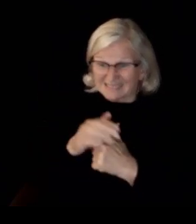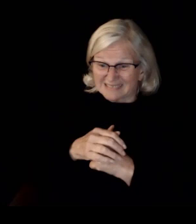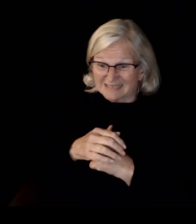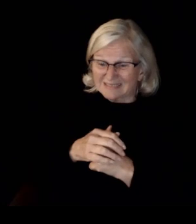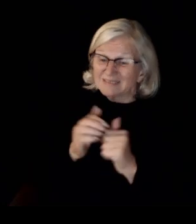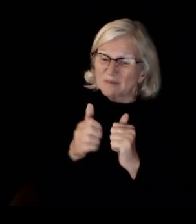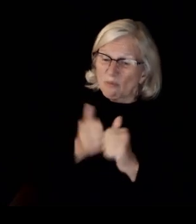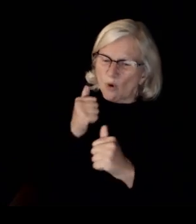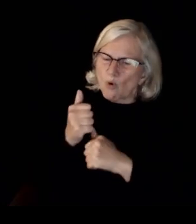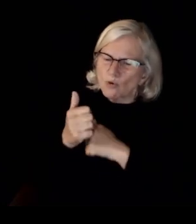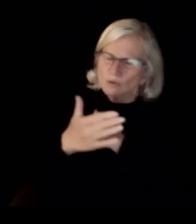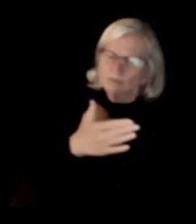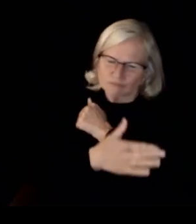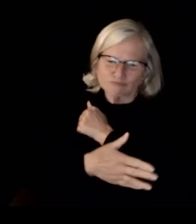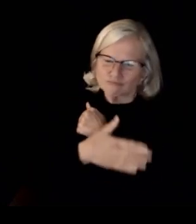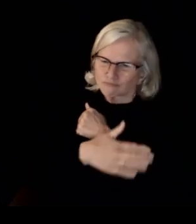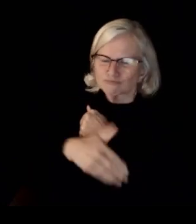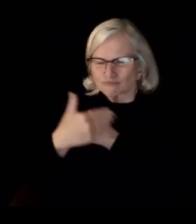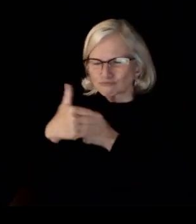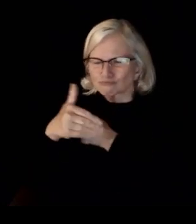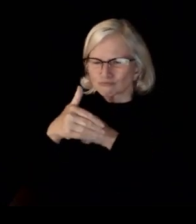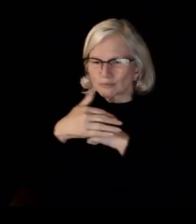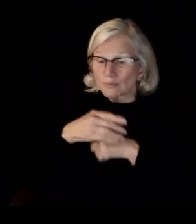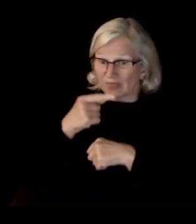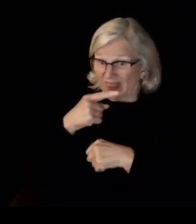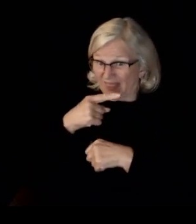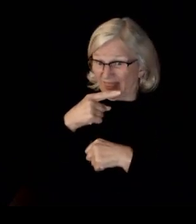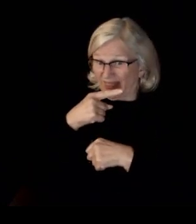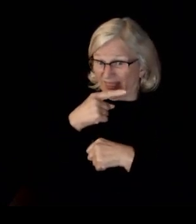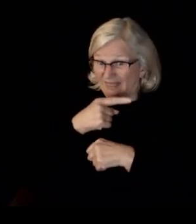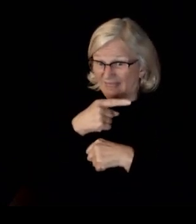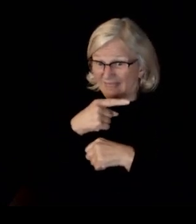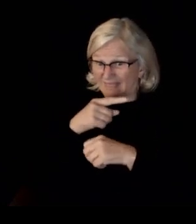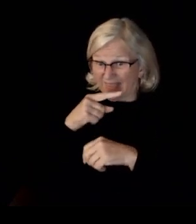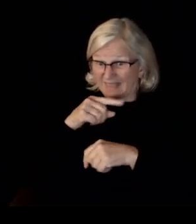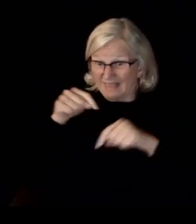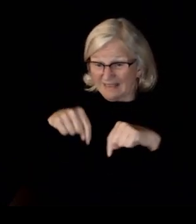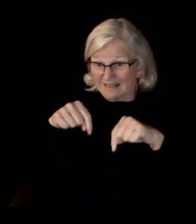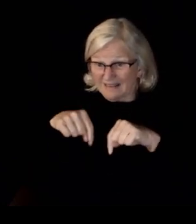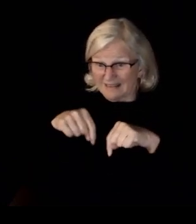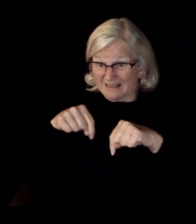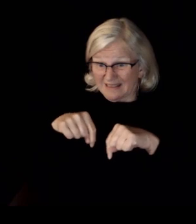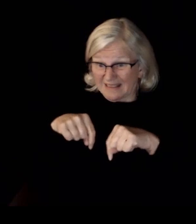to be you know already clearly in crisis uh to come and have a visit and review you know